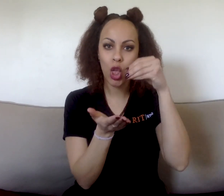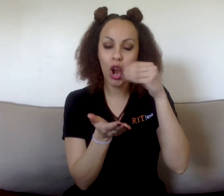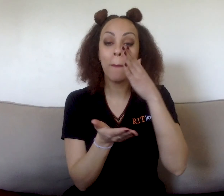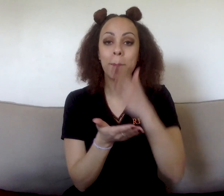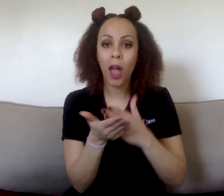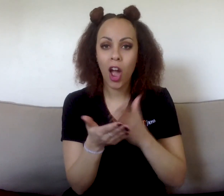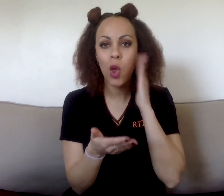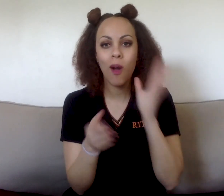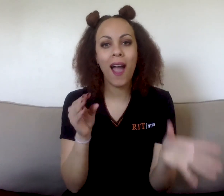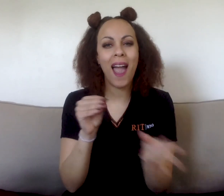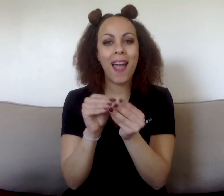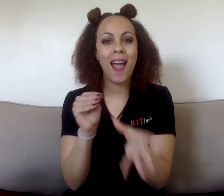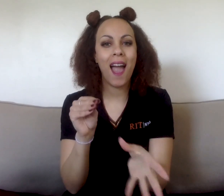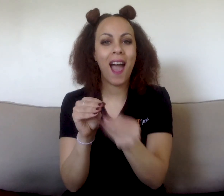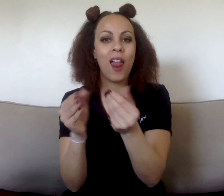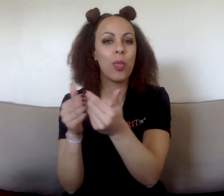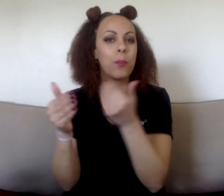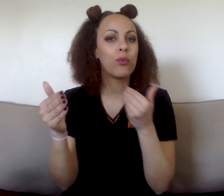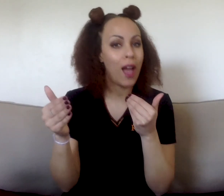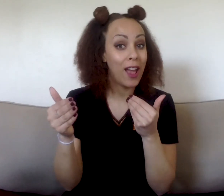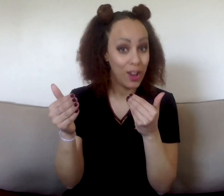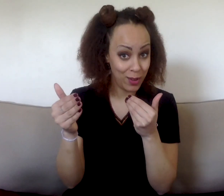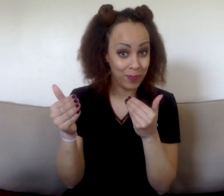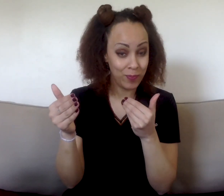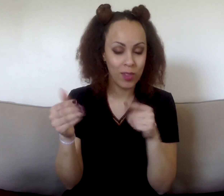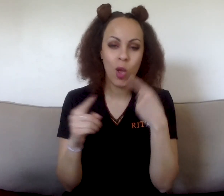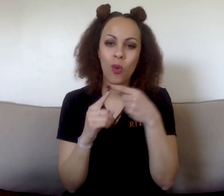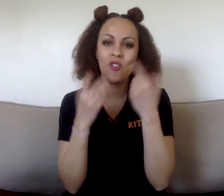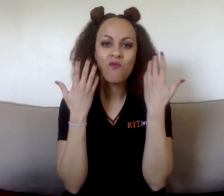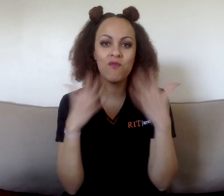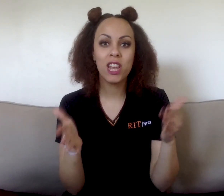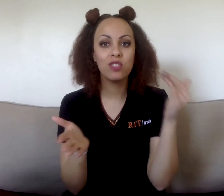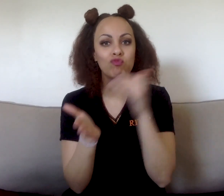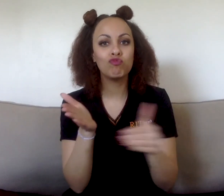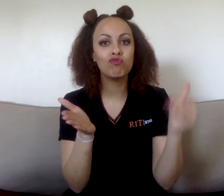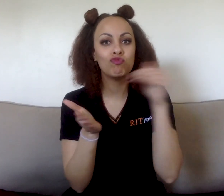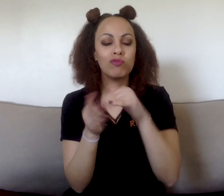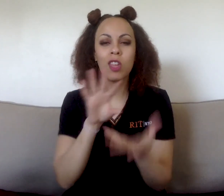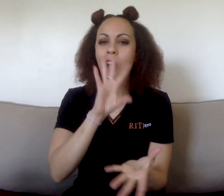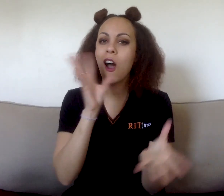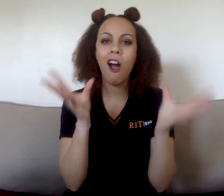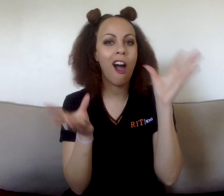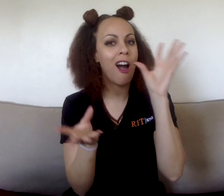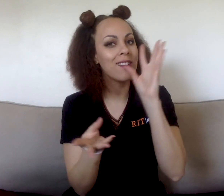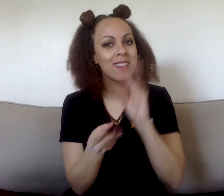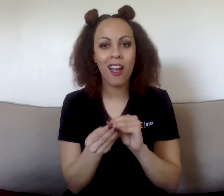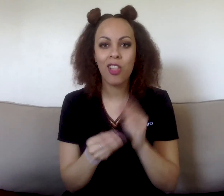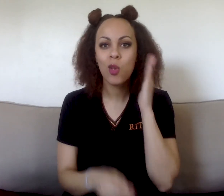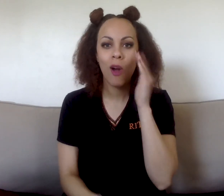For each part, I will add to the previous part. By the time we put all the parts together,